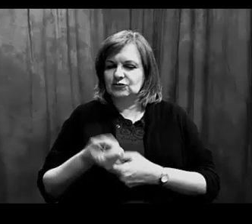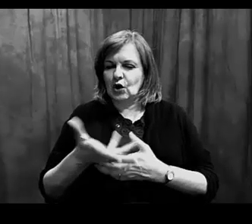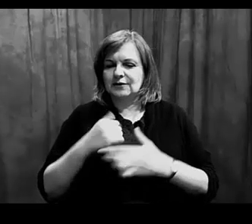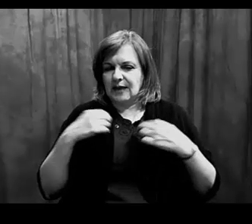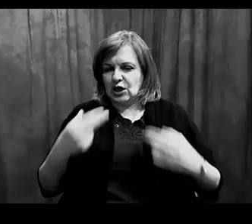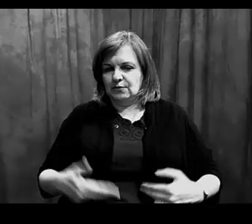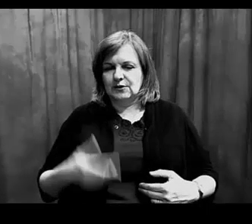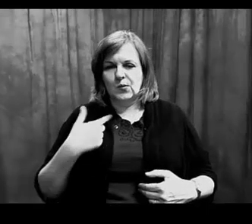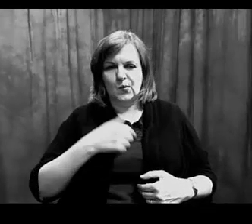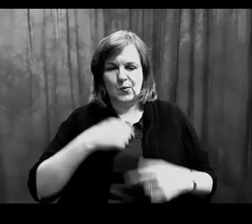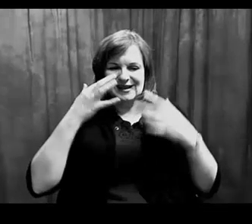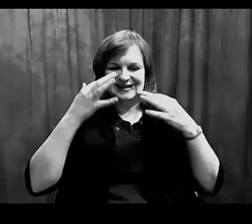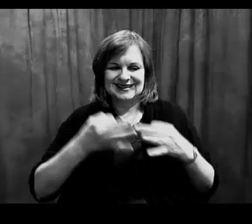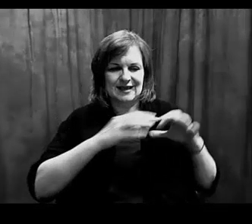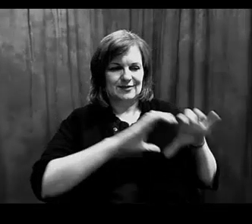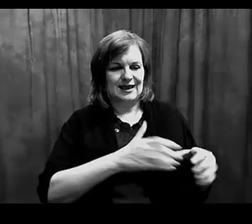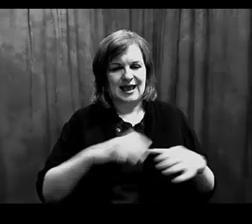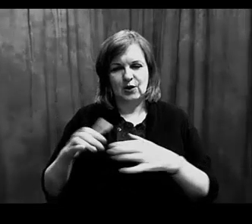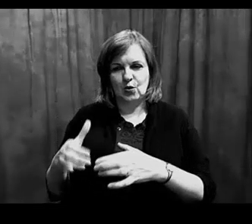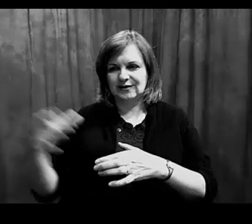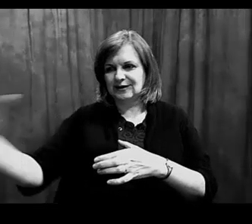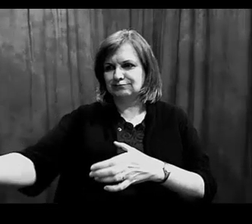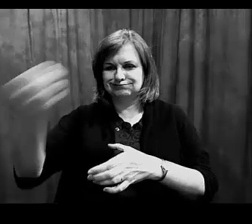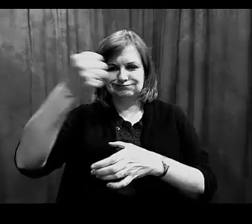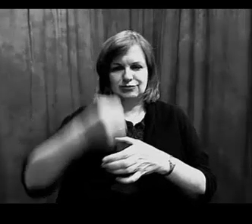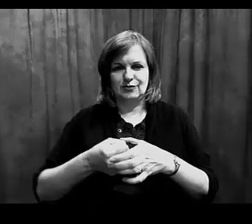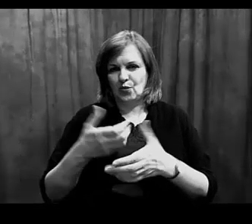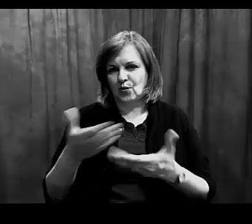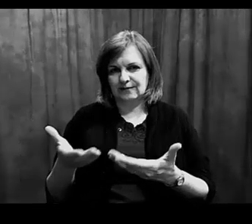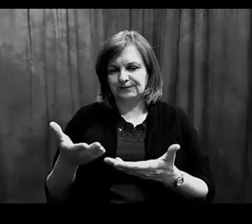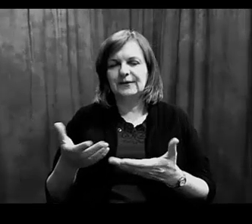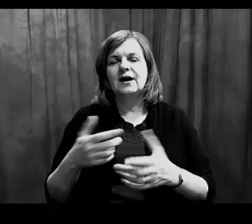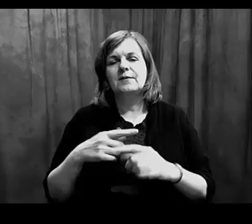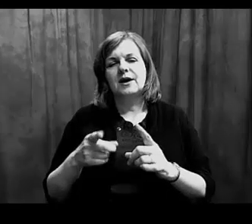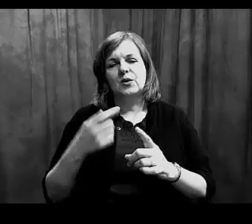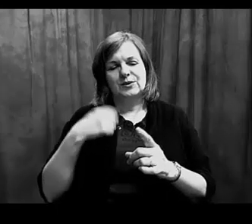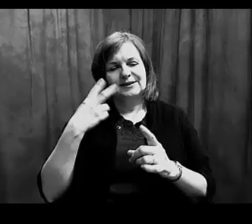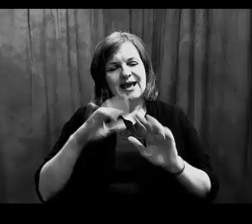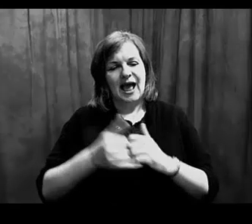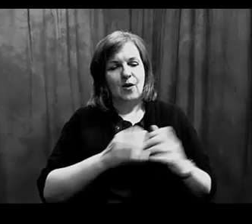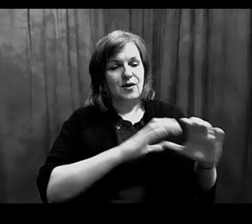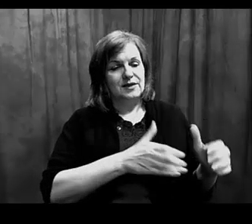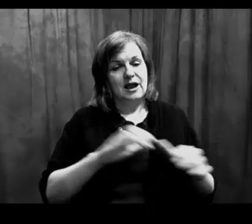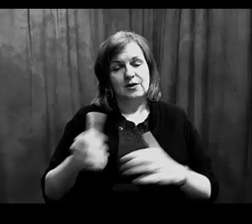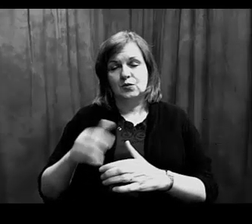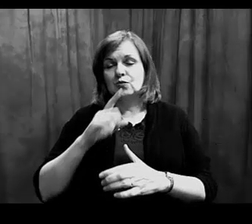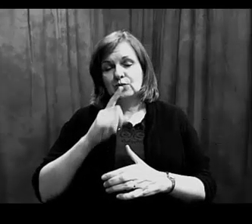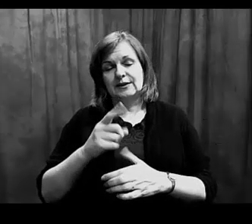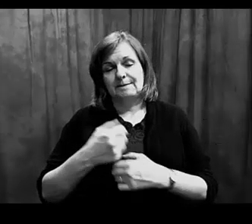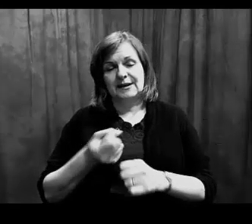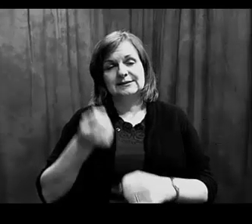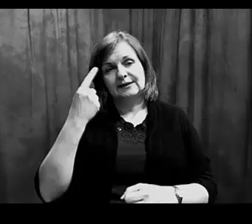sense of structure to the organization - now keep in mind that much of the structure and